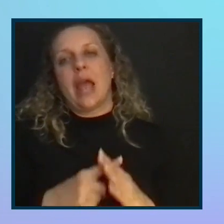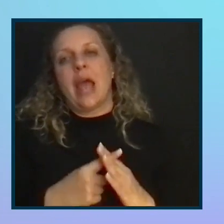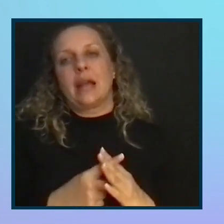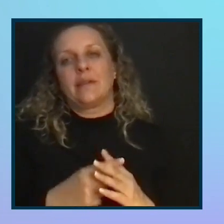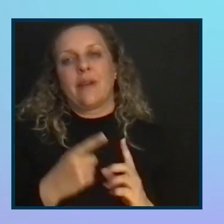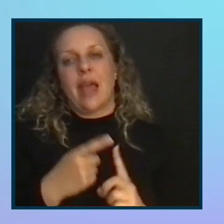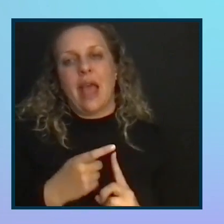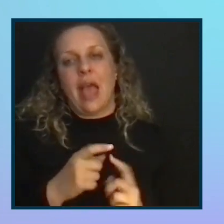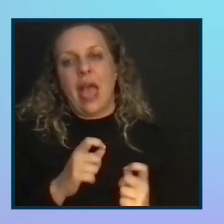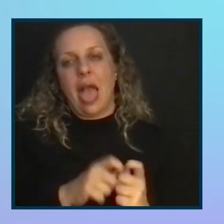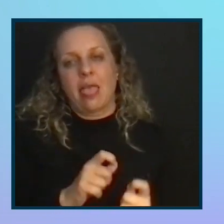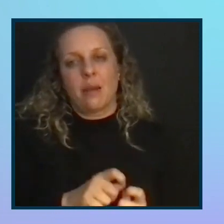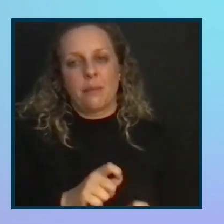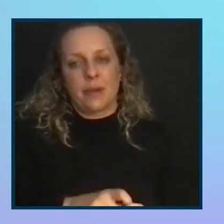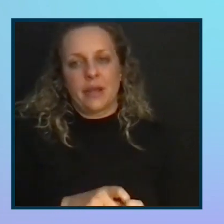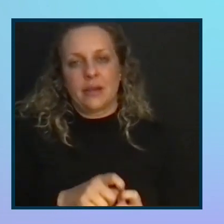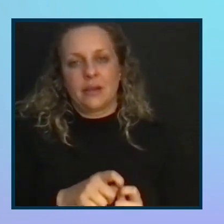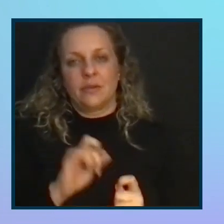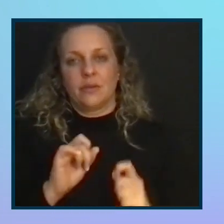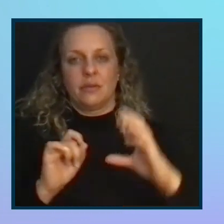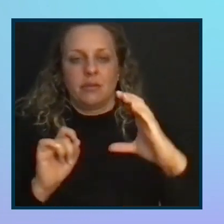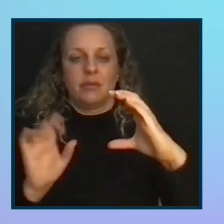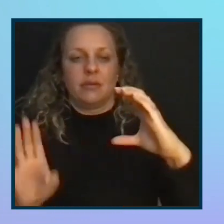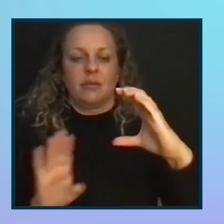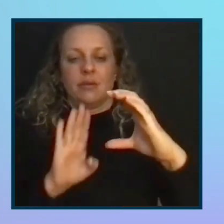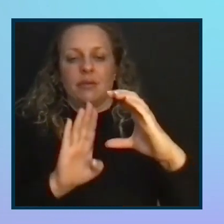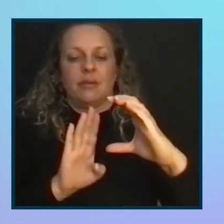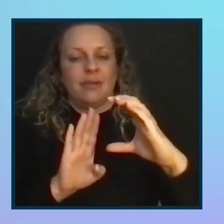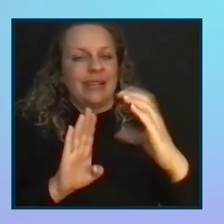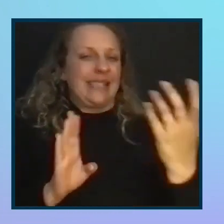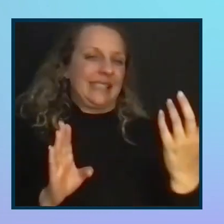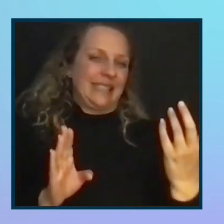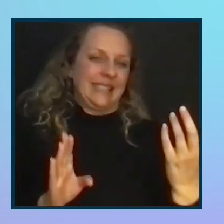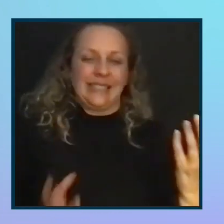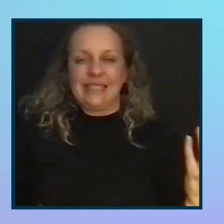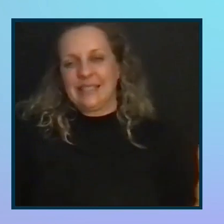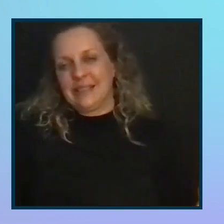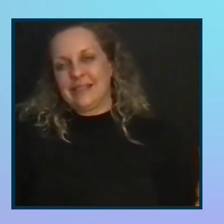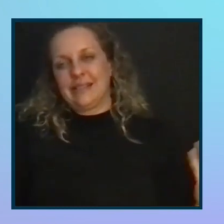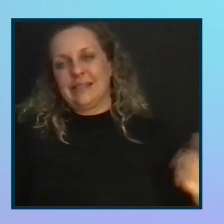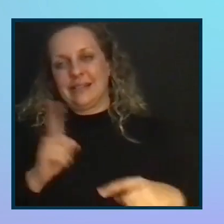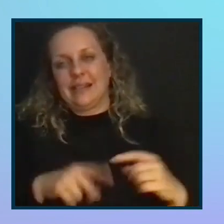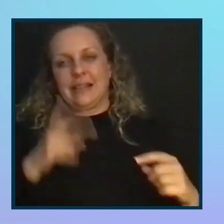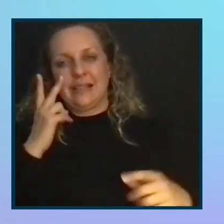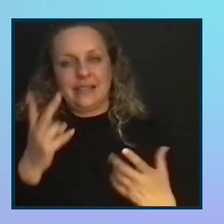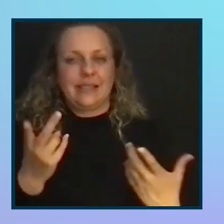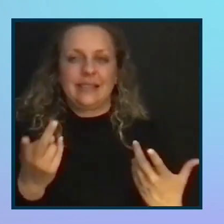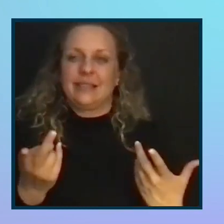which may sit underneath them. So sort of reason and obscuring content,